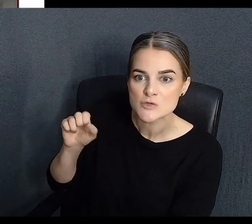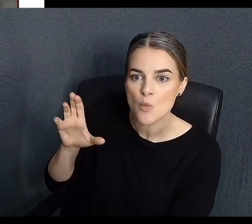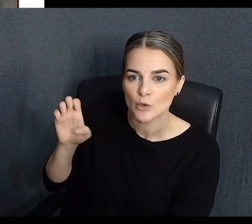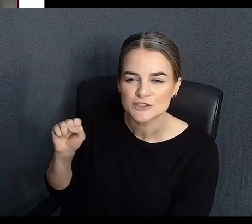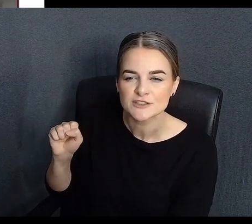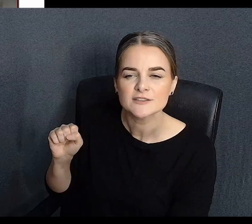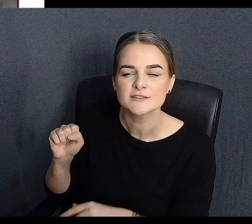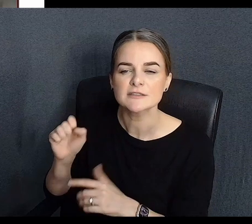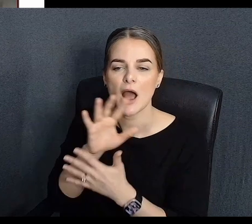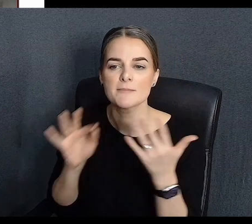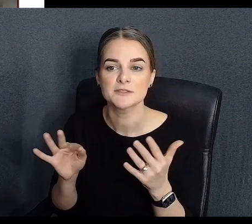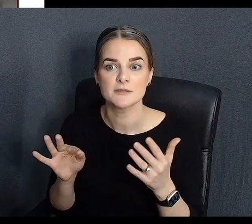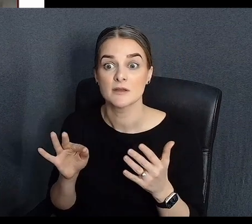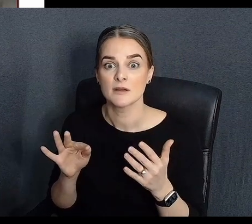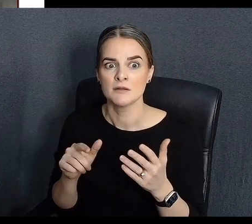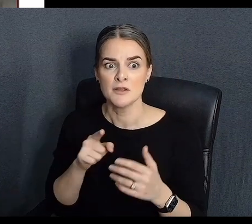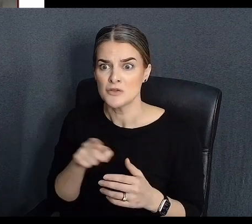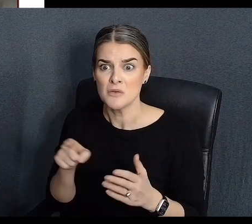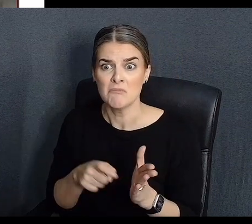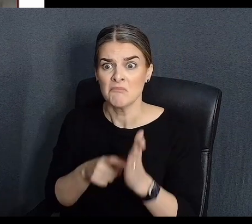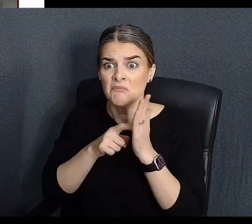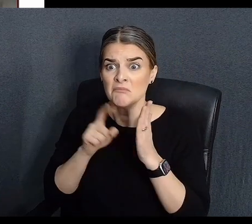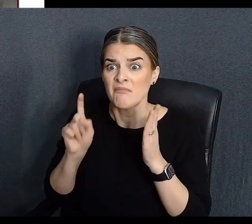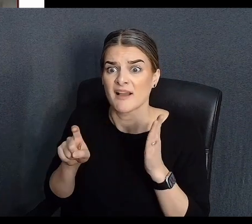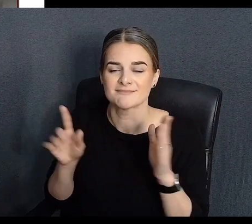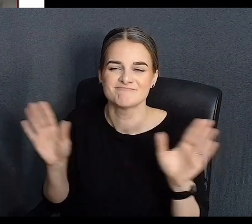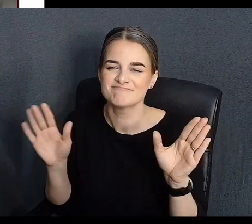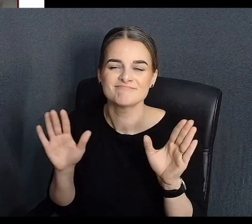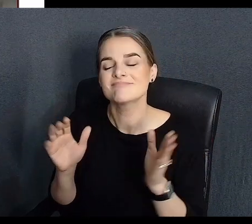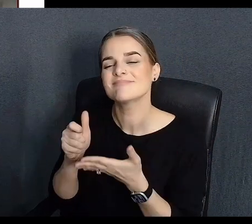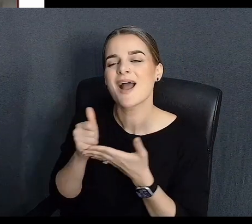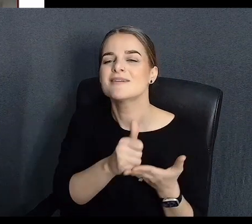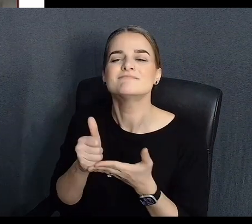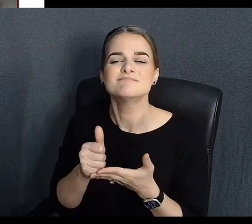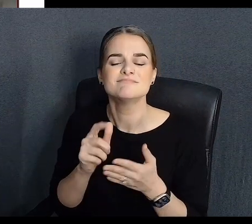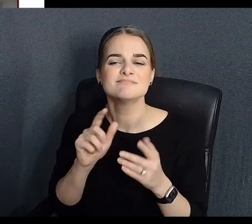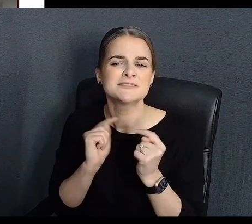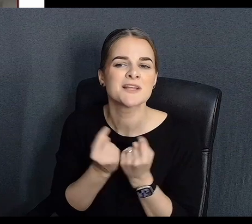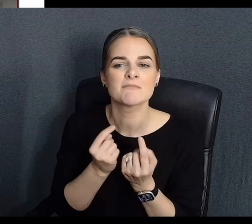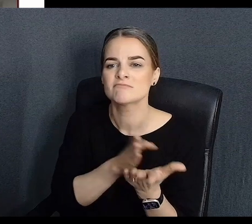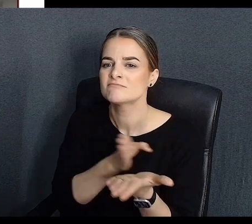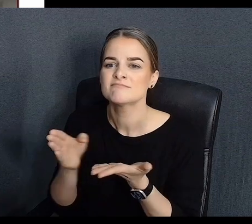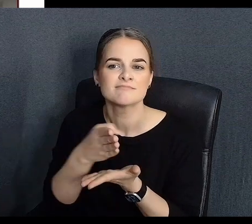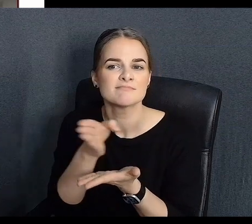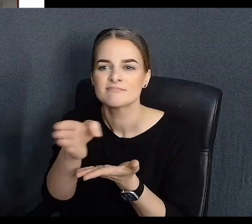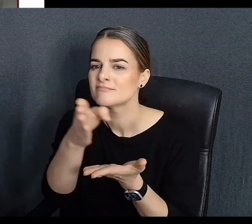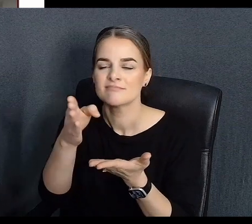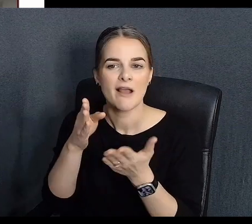This is just to help teams navigate some of these funding solutions. So one thing to mention when we're looking at schools